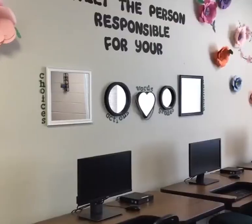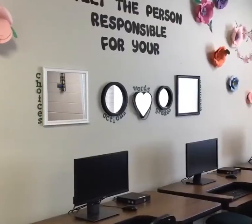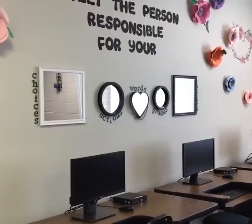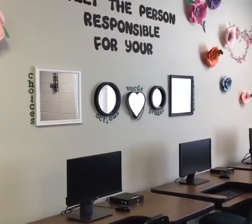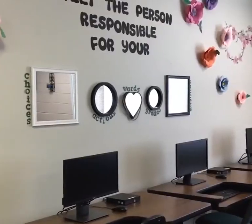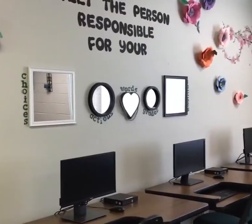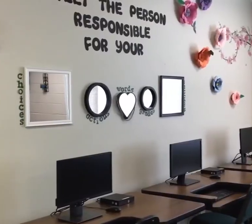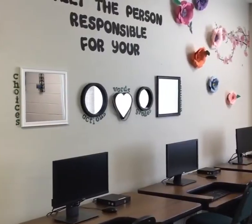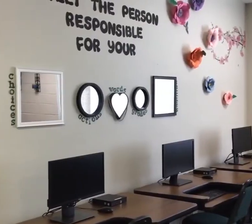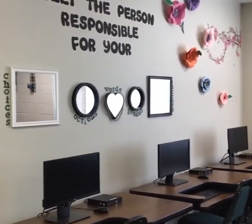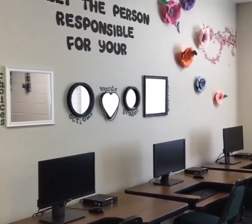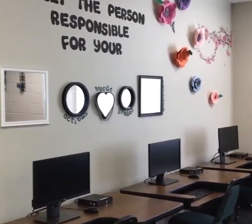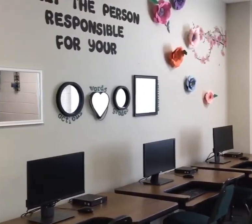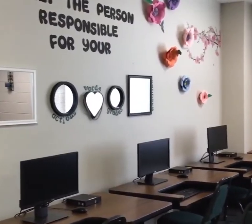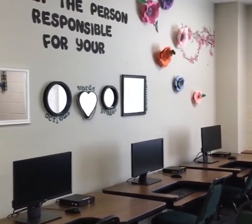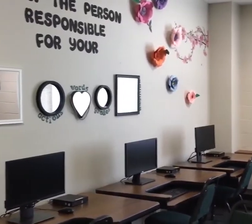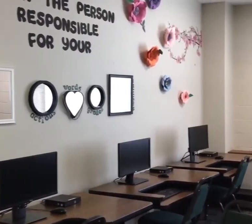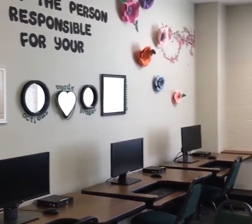but where am I standing today?